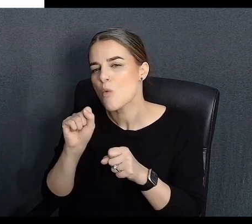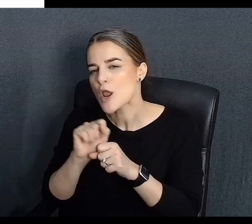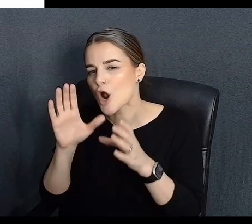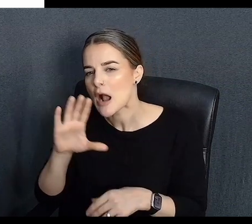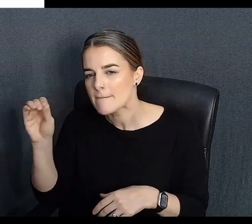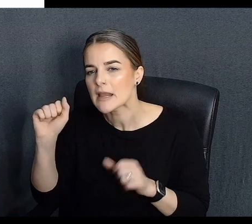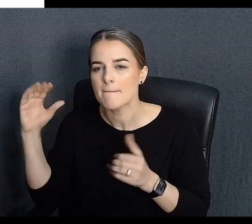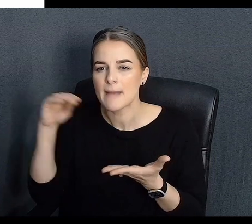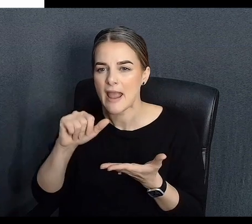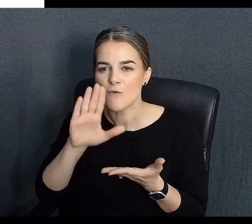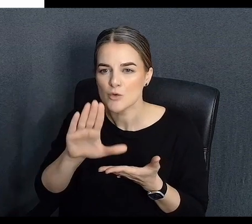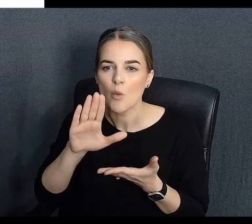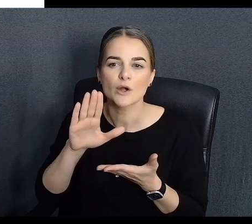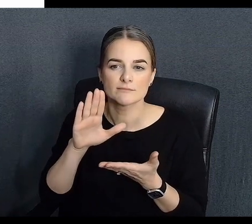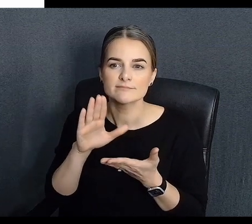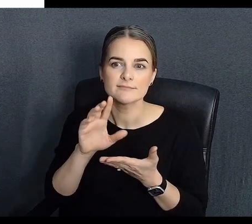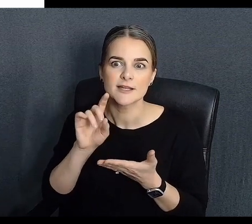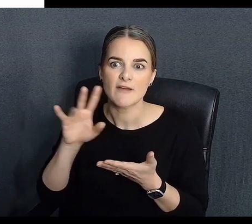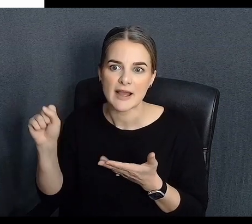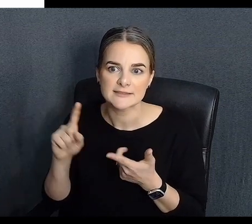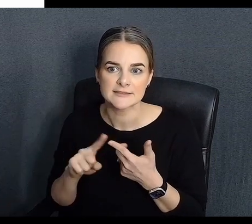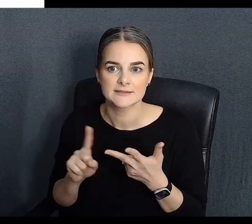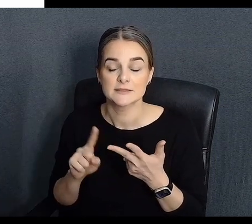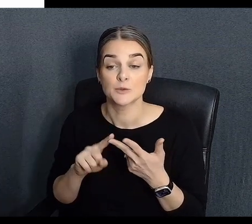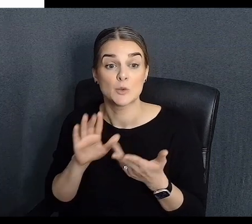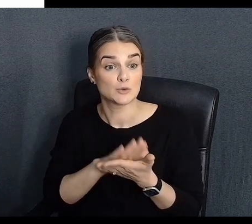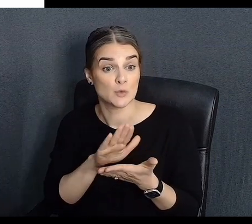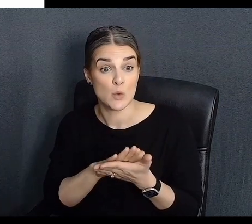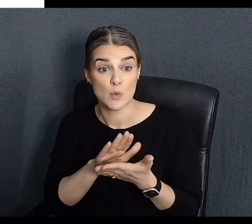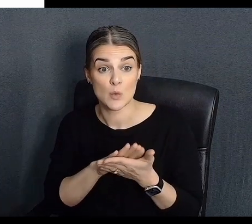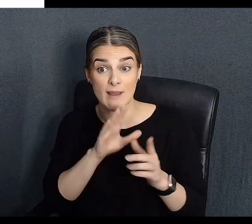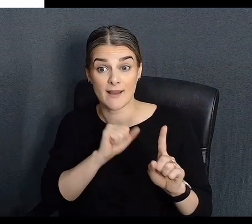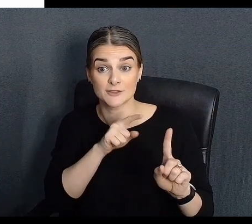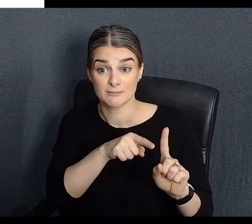Also, if a student is still school age, and they have an IEP, that device